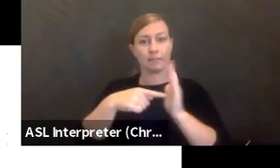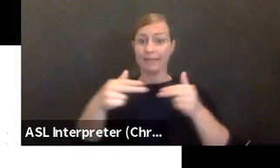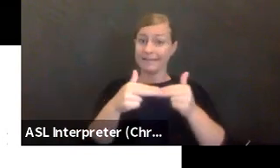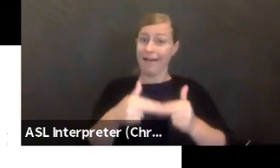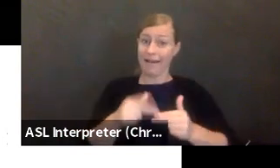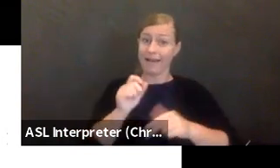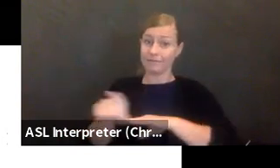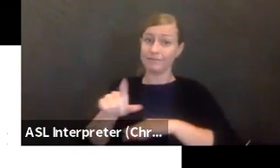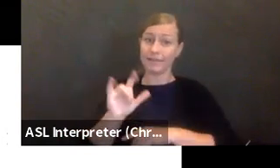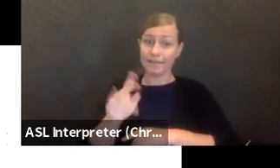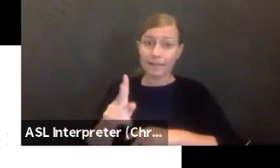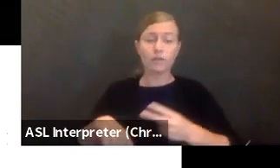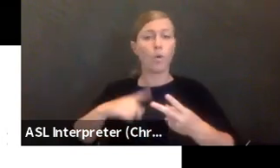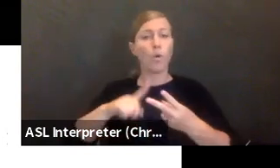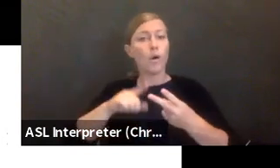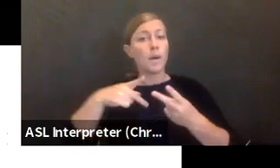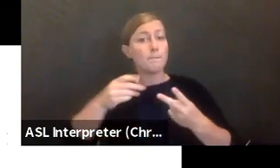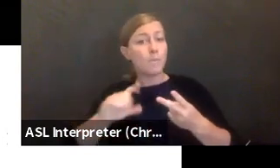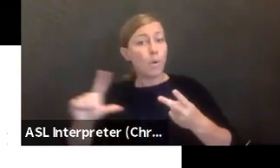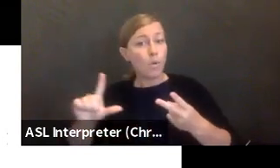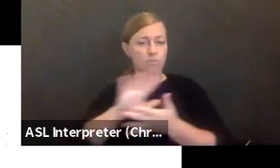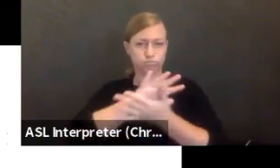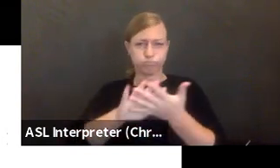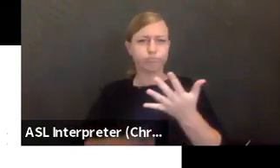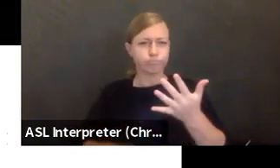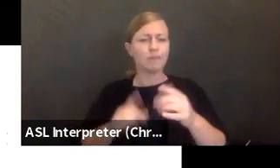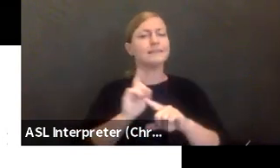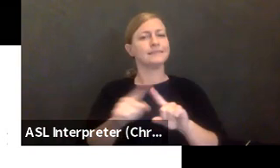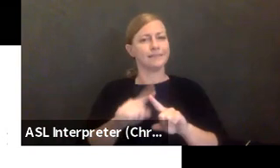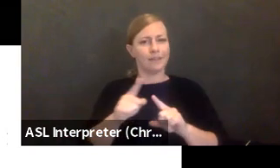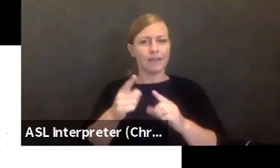However, we'll be using it to send you links